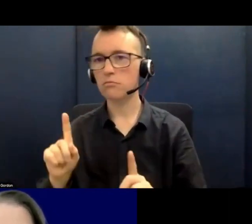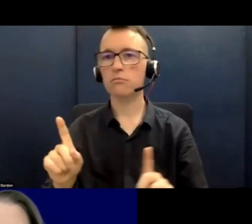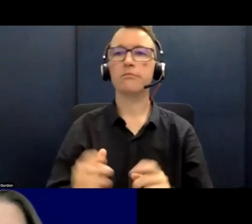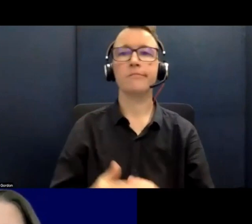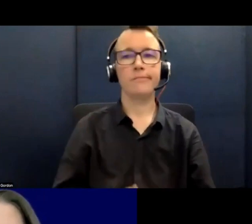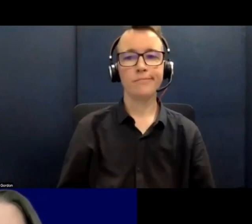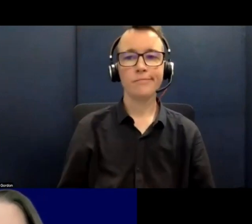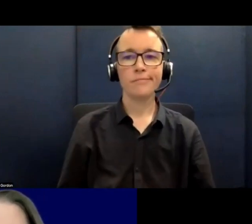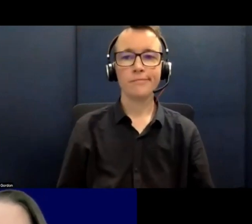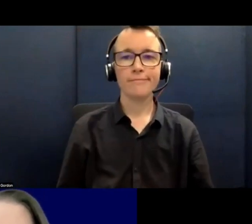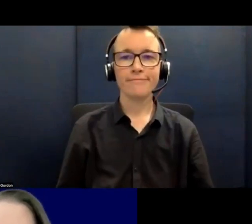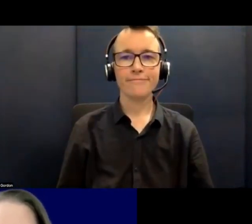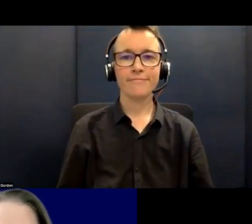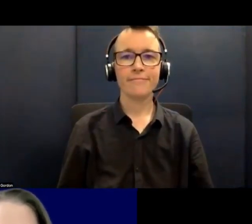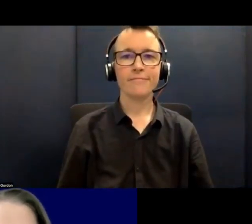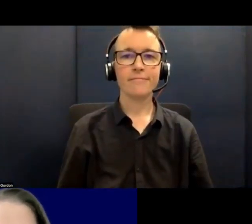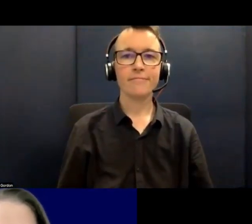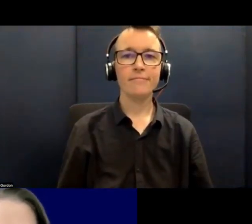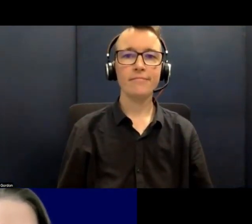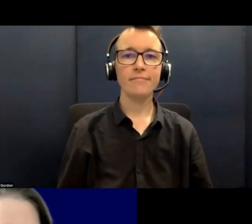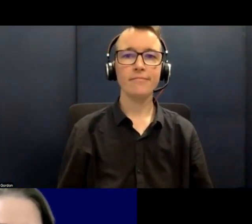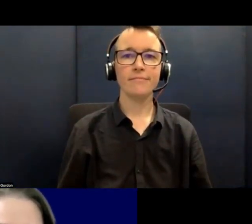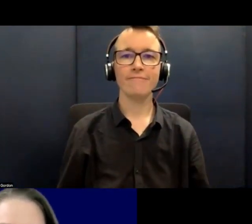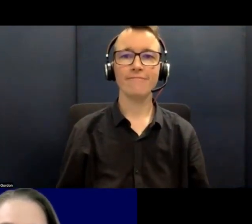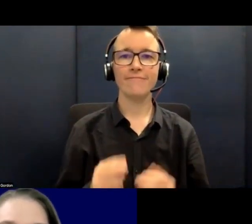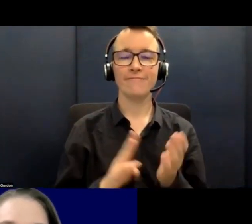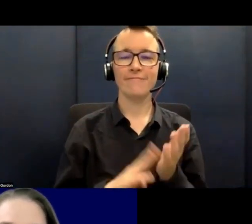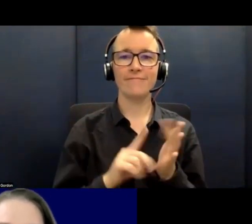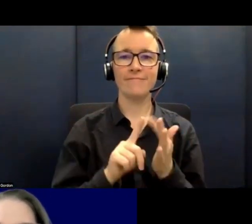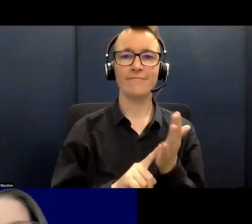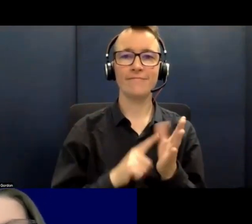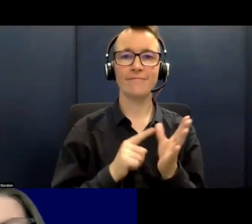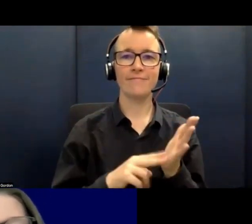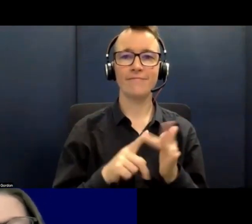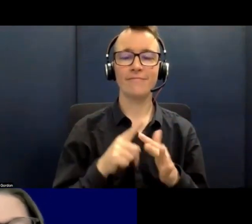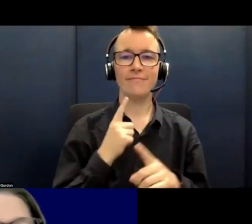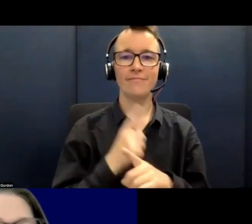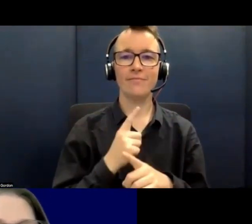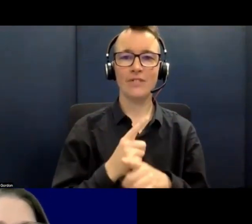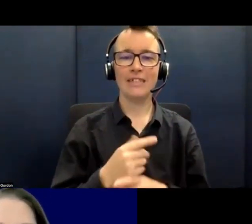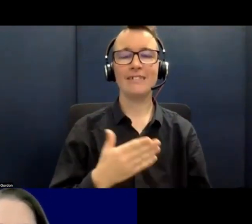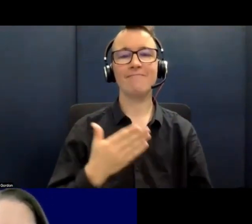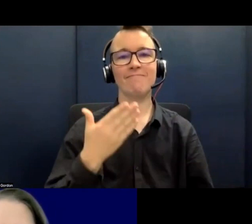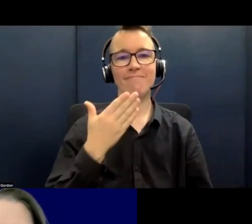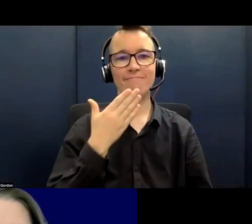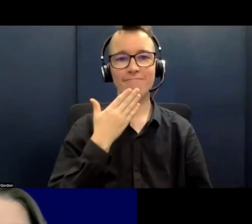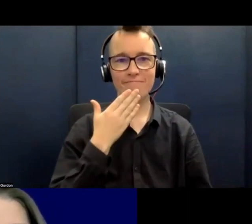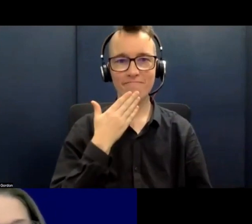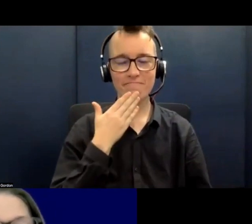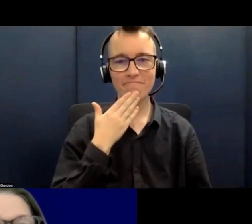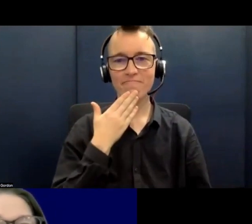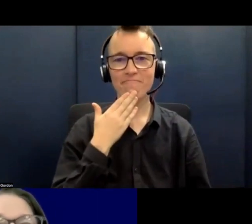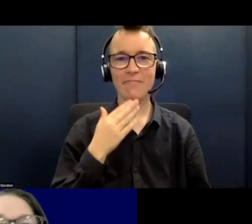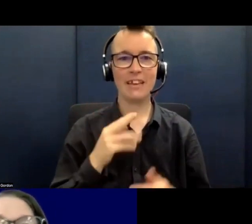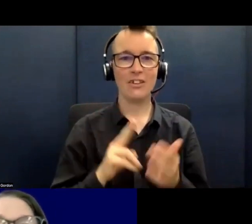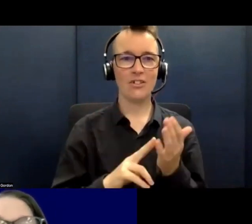Great and you've got some um thank yous rolling in there Natalia. We are going to wrap up there.